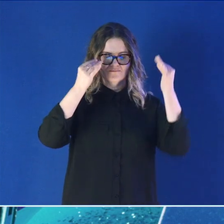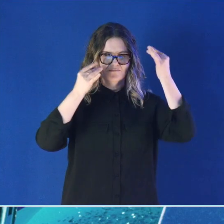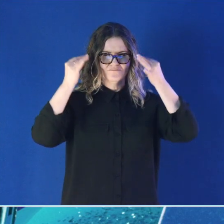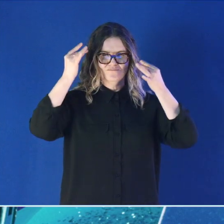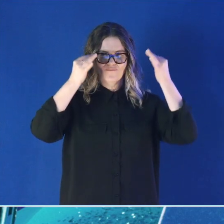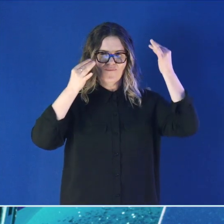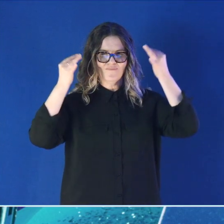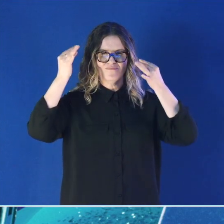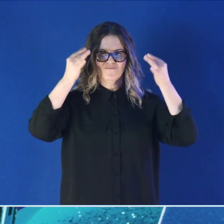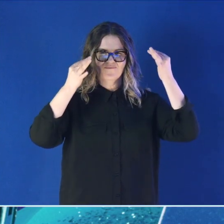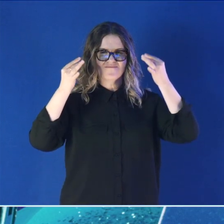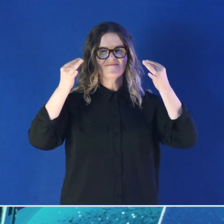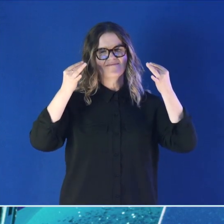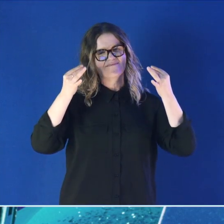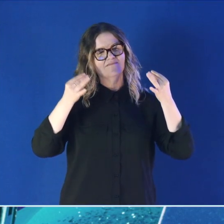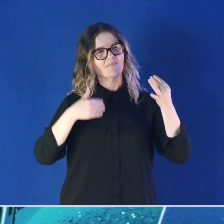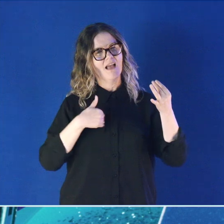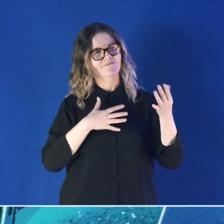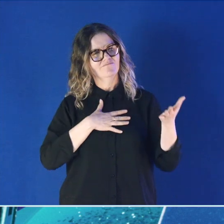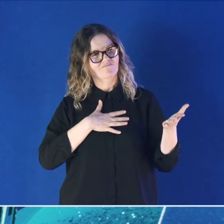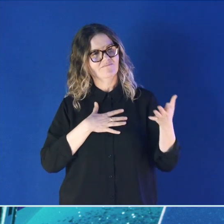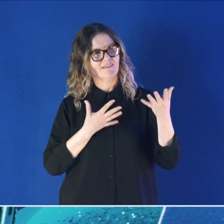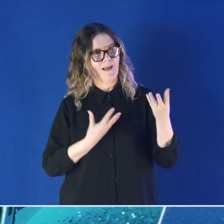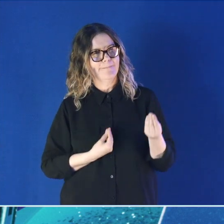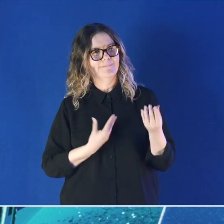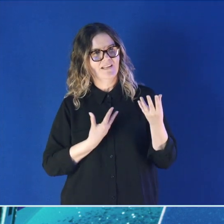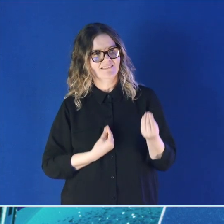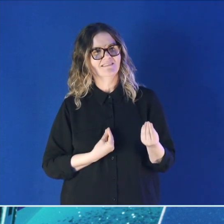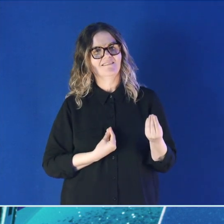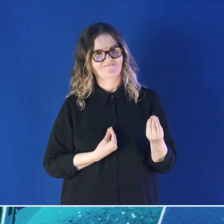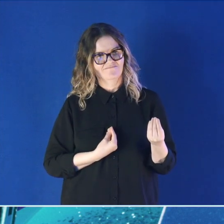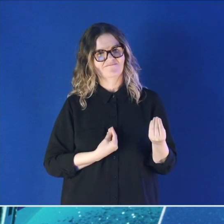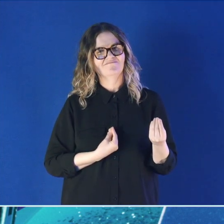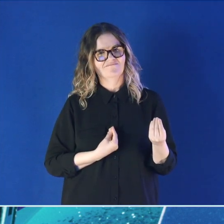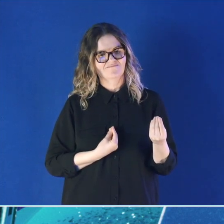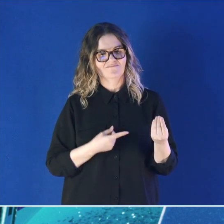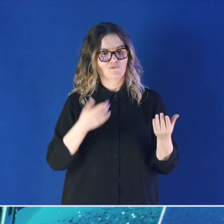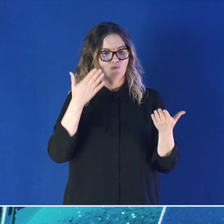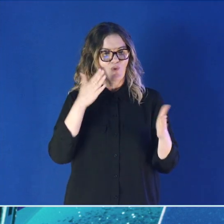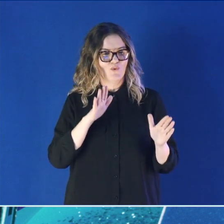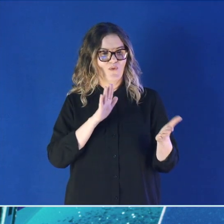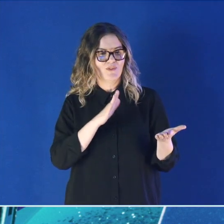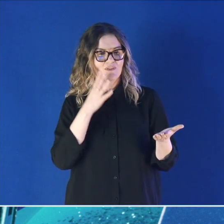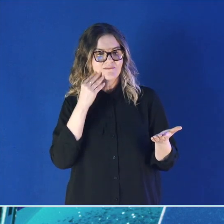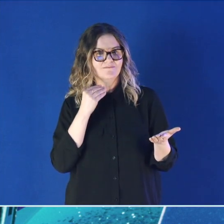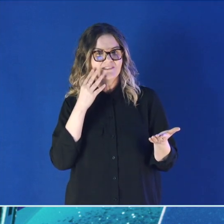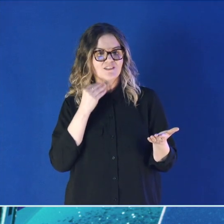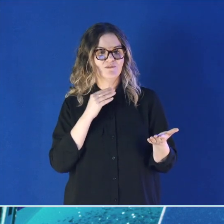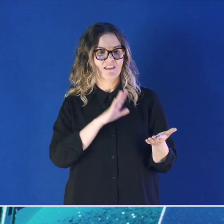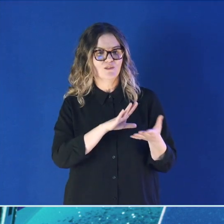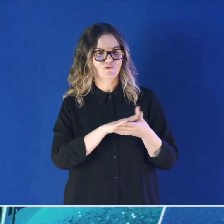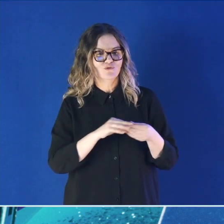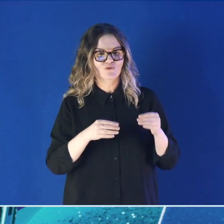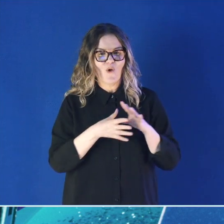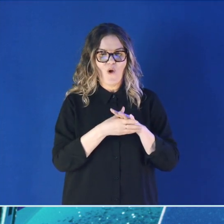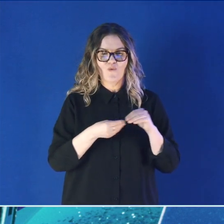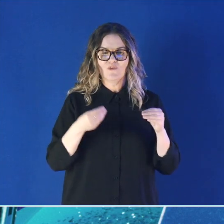and what someone else's story is. So respect is key but also compassion for someone's situation. Jerred?